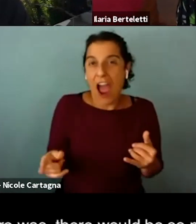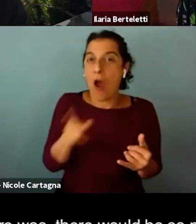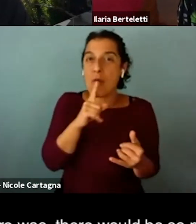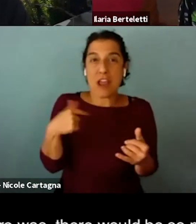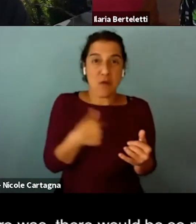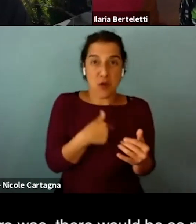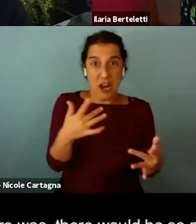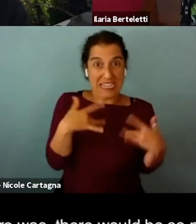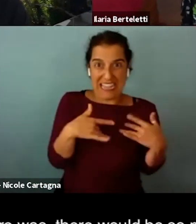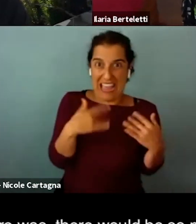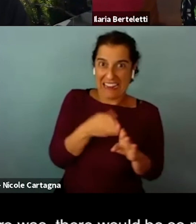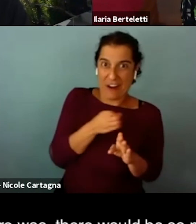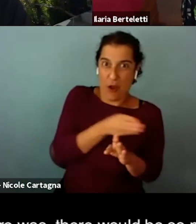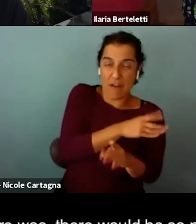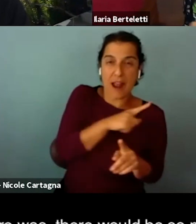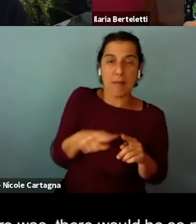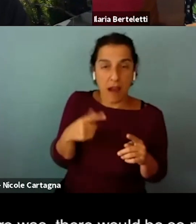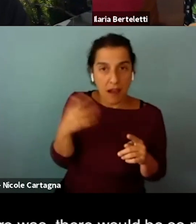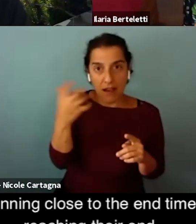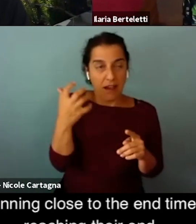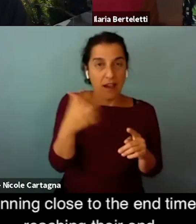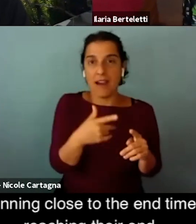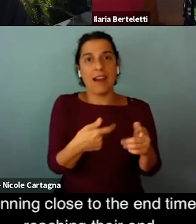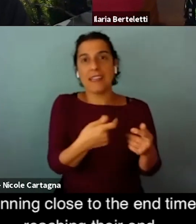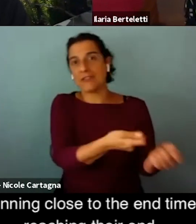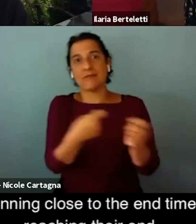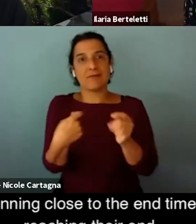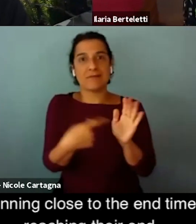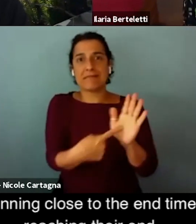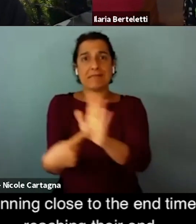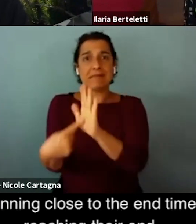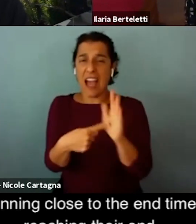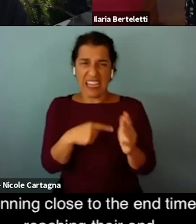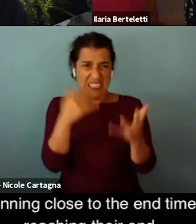there was there would be so much um i think unfortunately we're really running close to